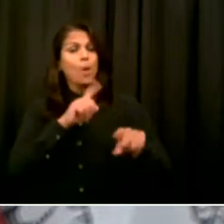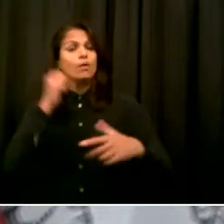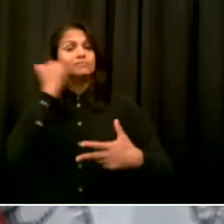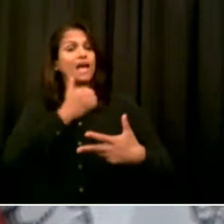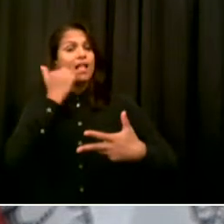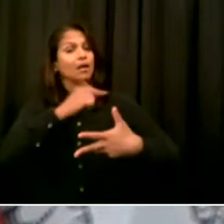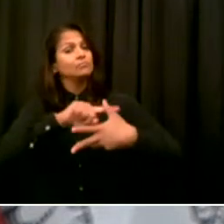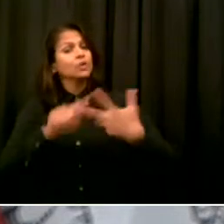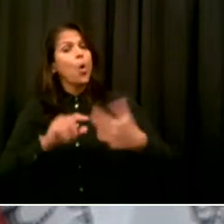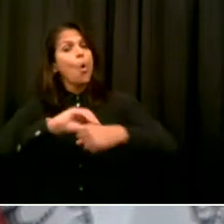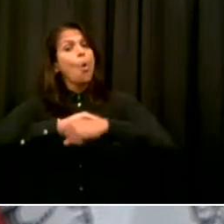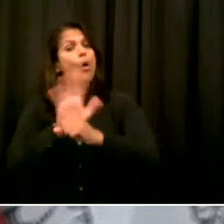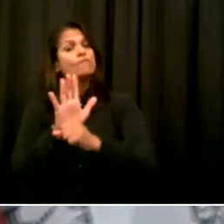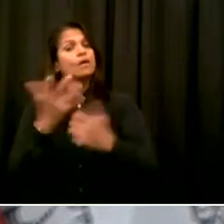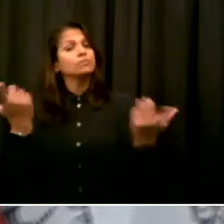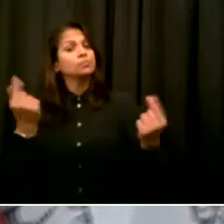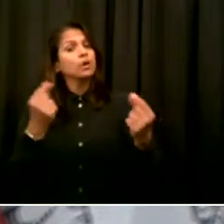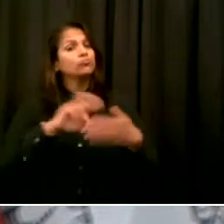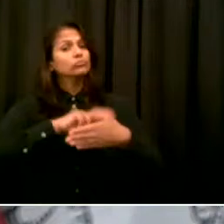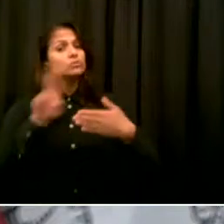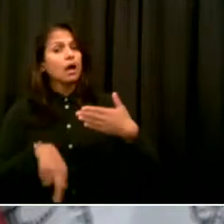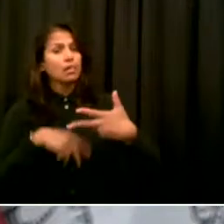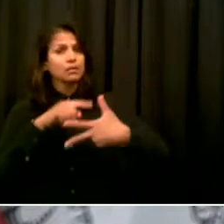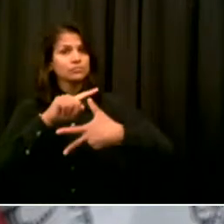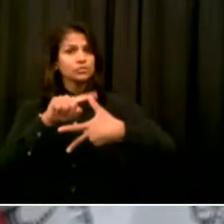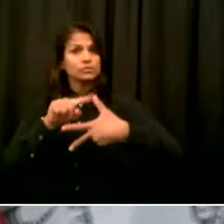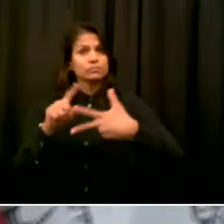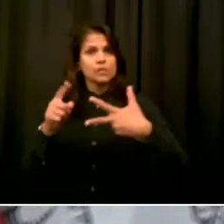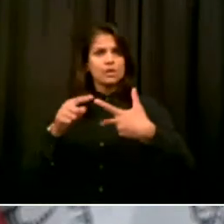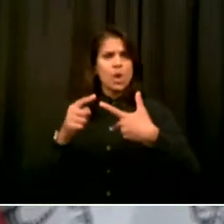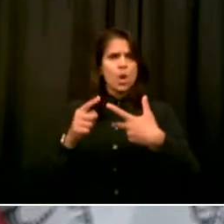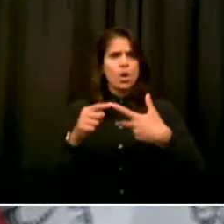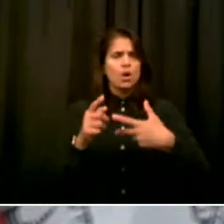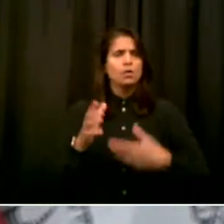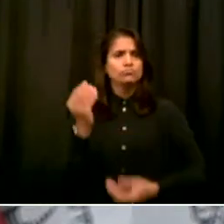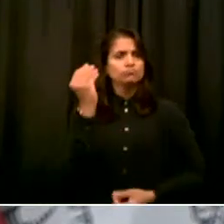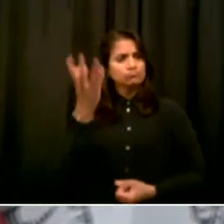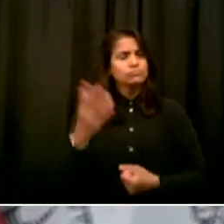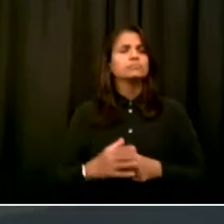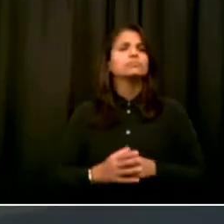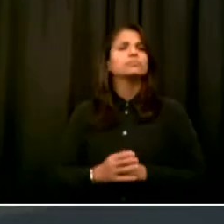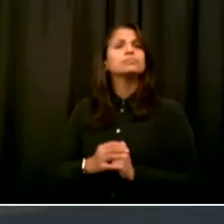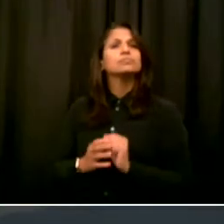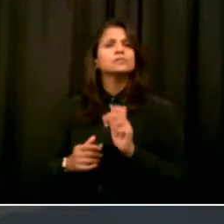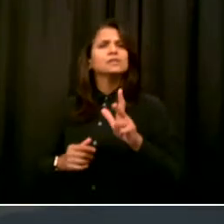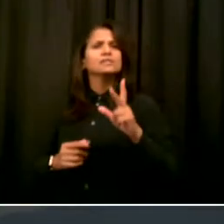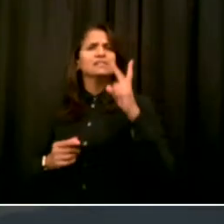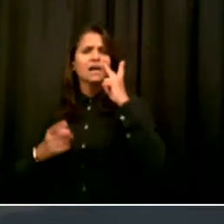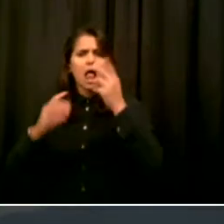THE OPPORTUNITY NOW.